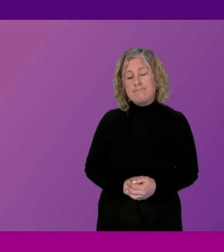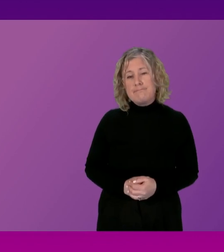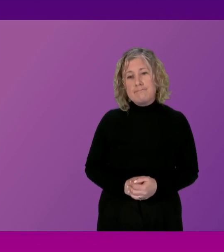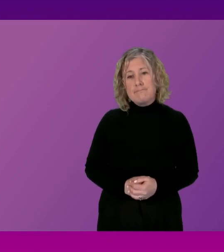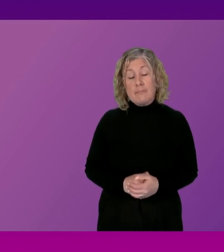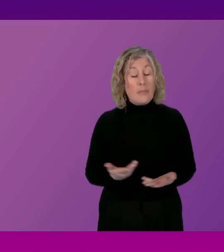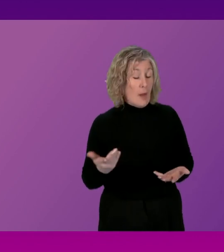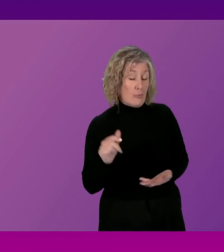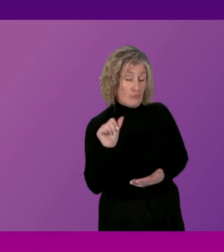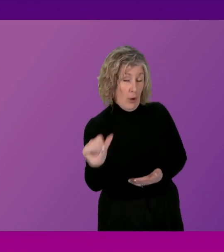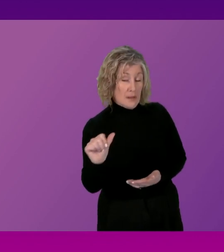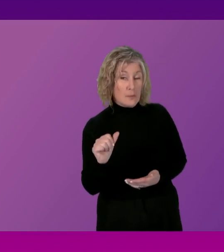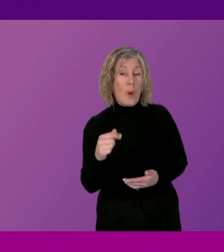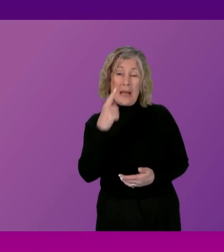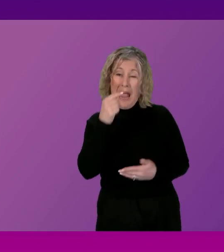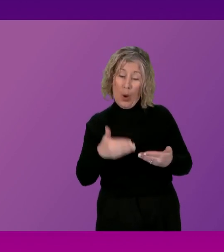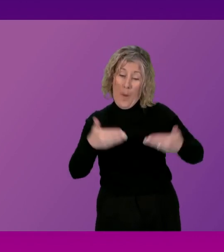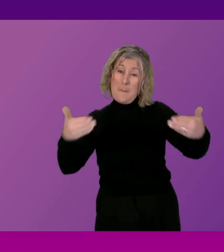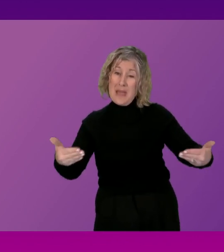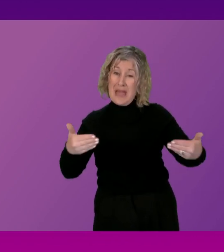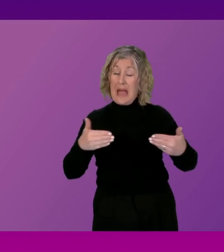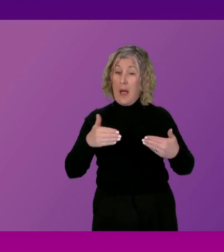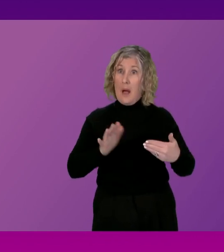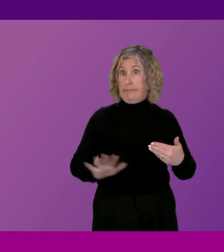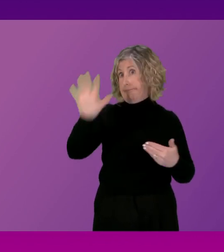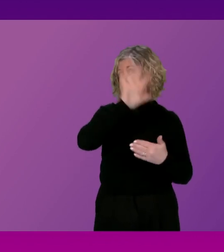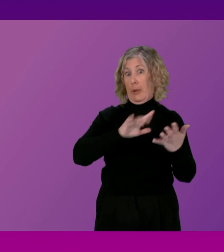We can compare concessionary travel schemes across the UK.